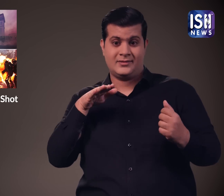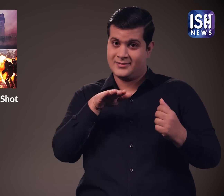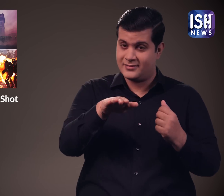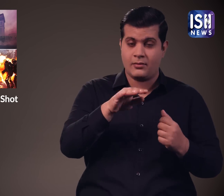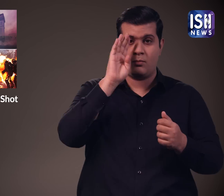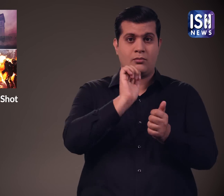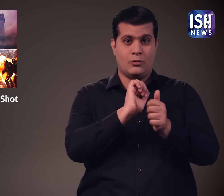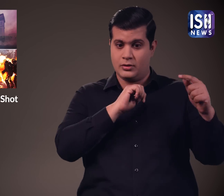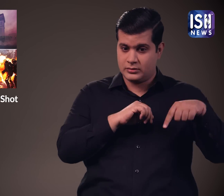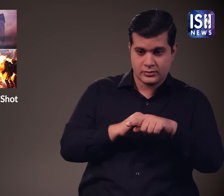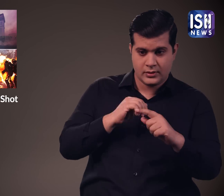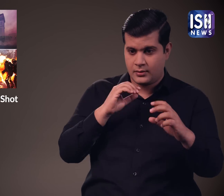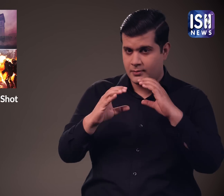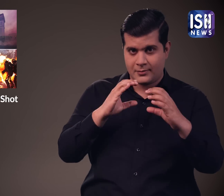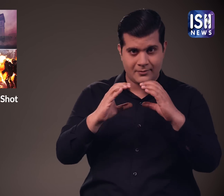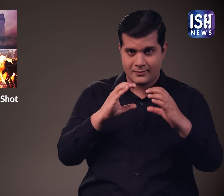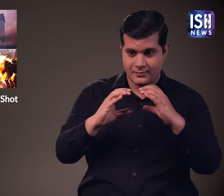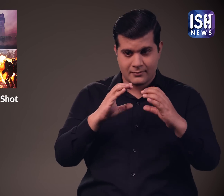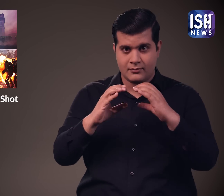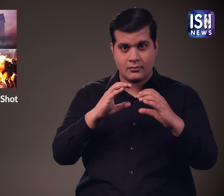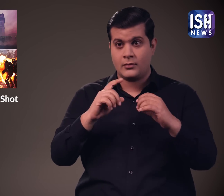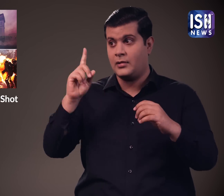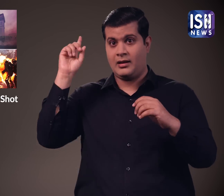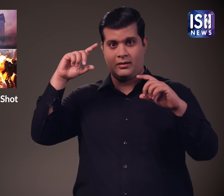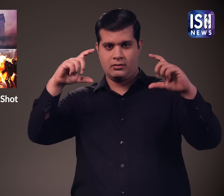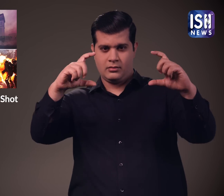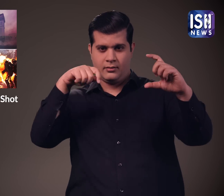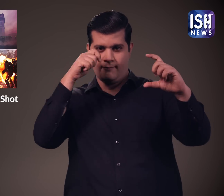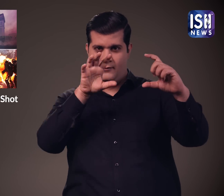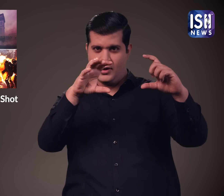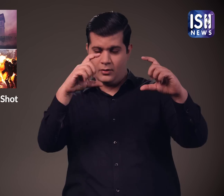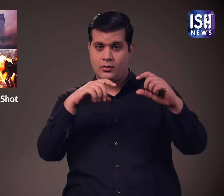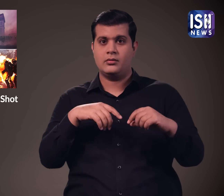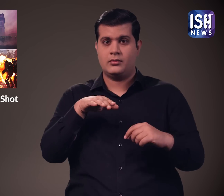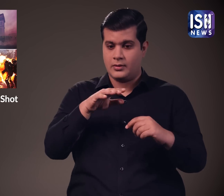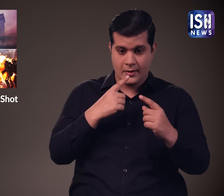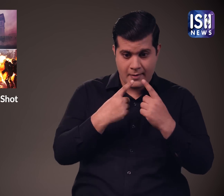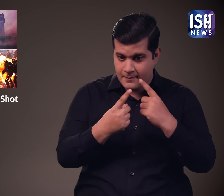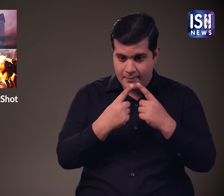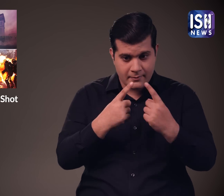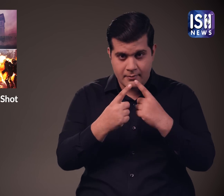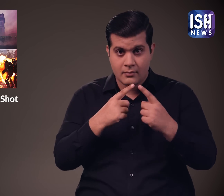In the video, when the car stopped the cops went to speak with him.